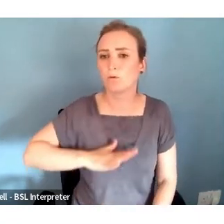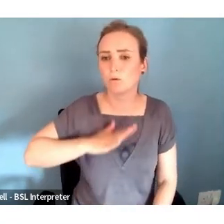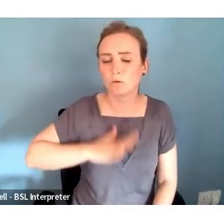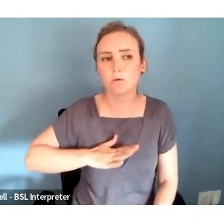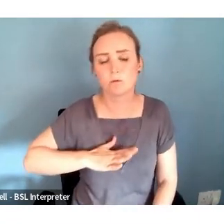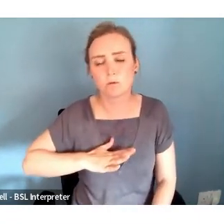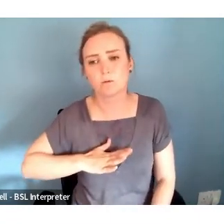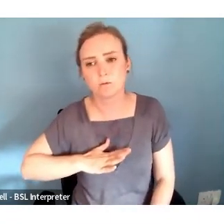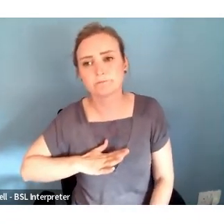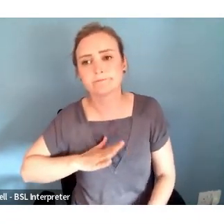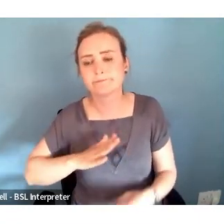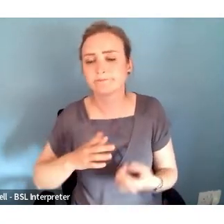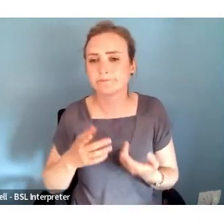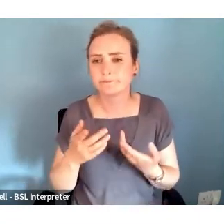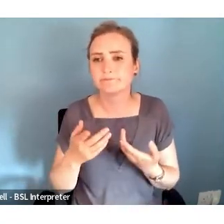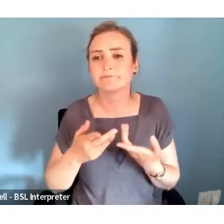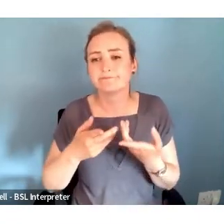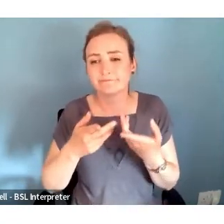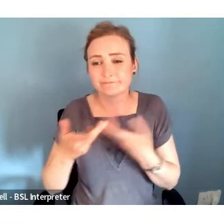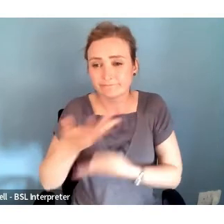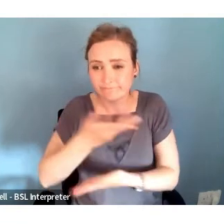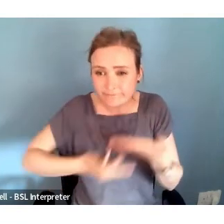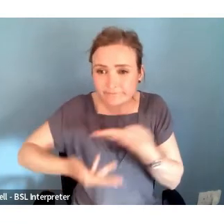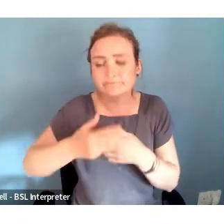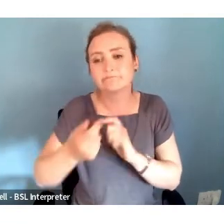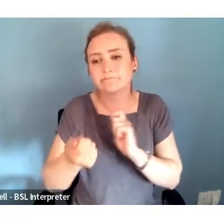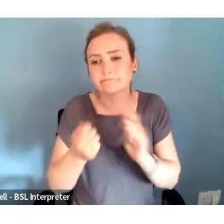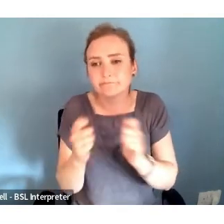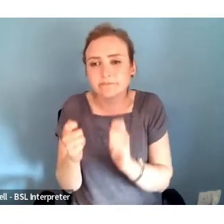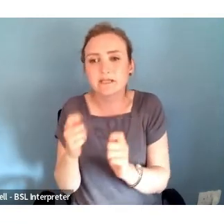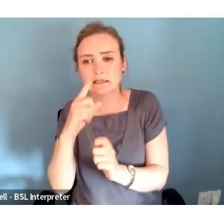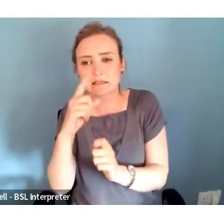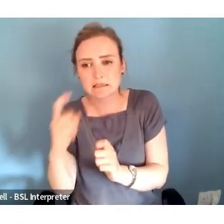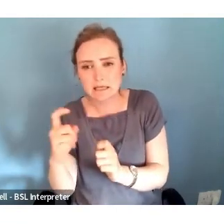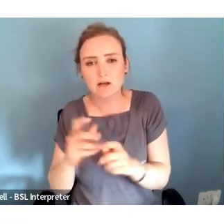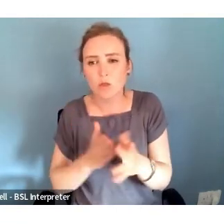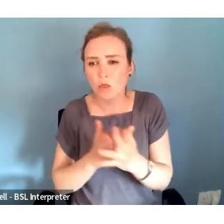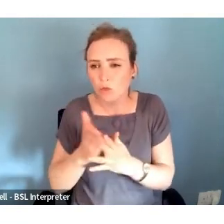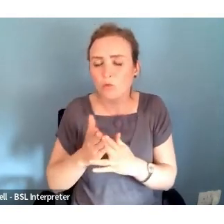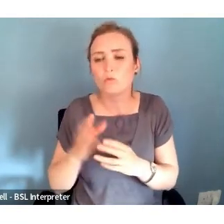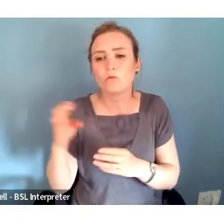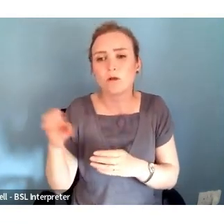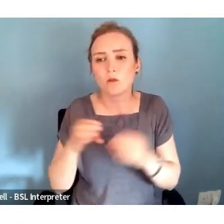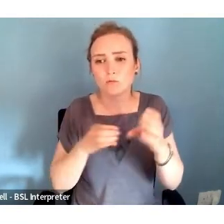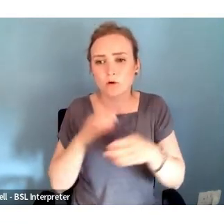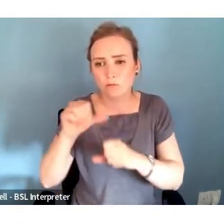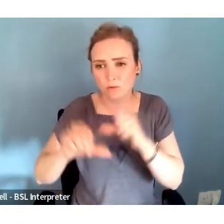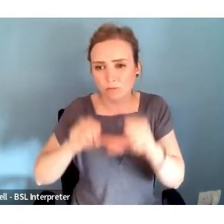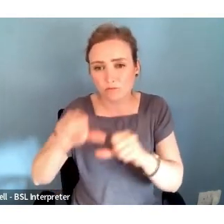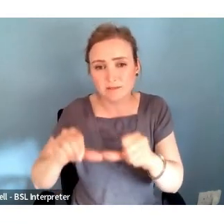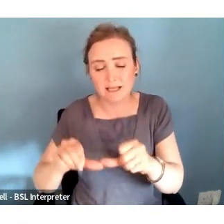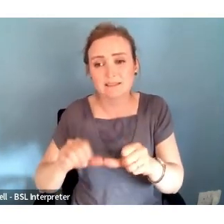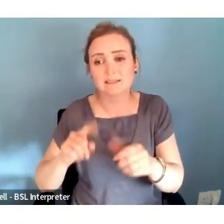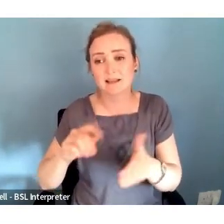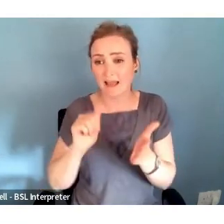adjustments they wan within the recruitment process. That advert is showcasing you as